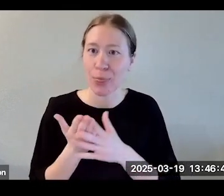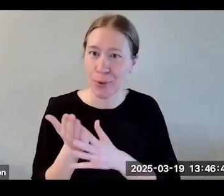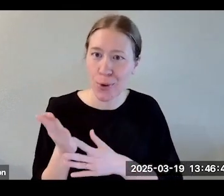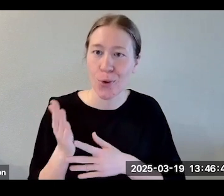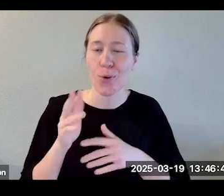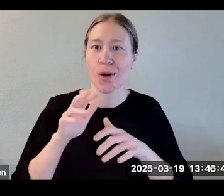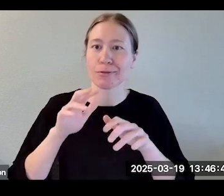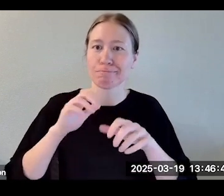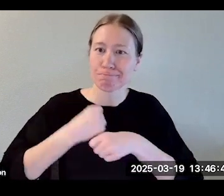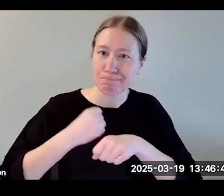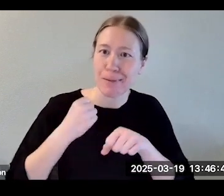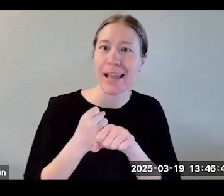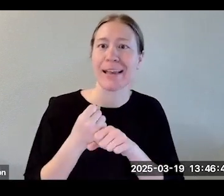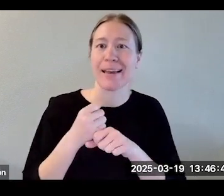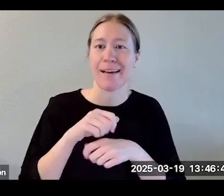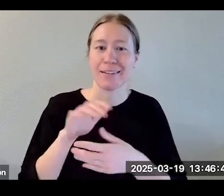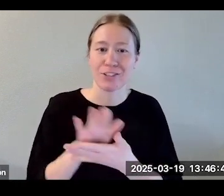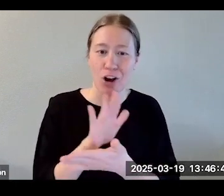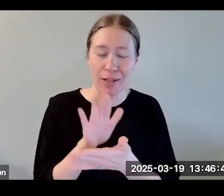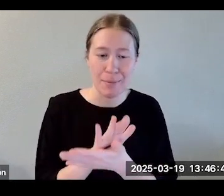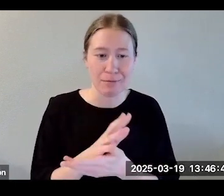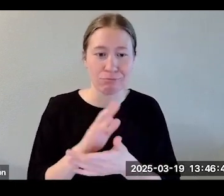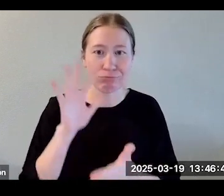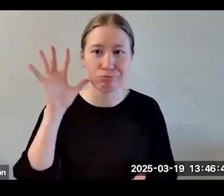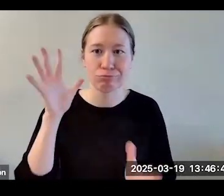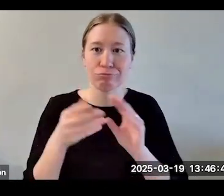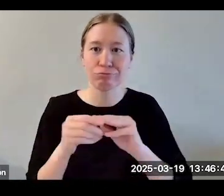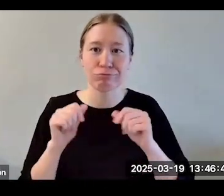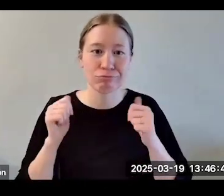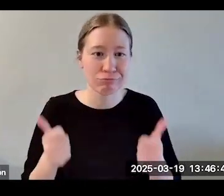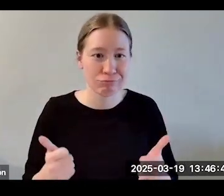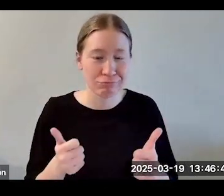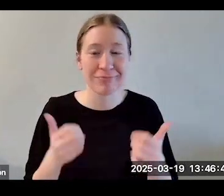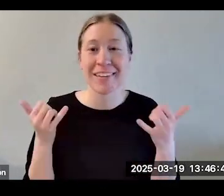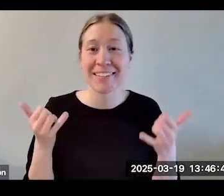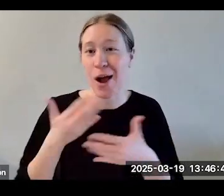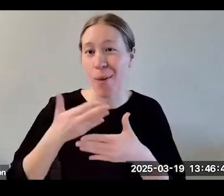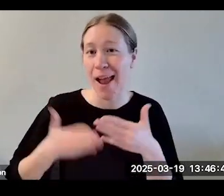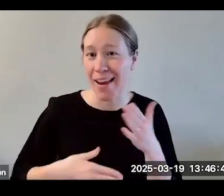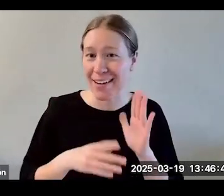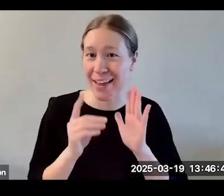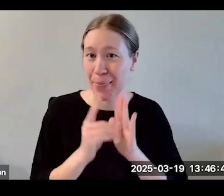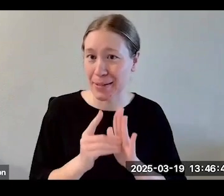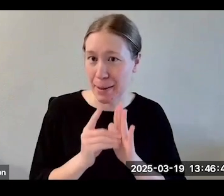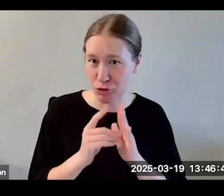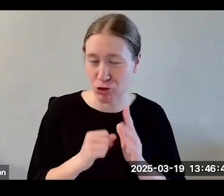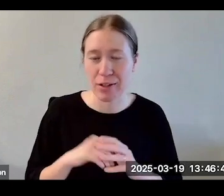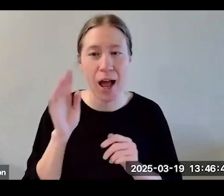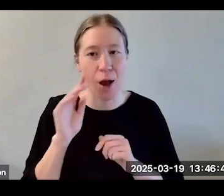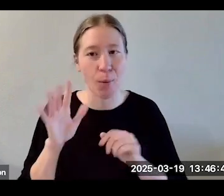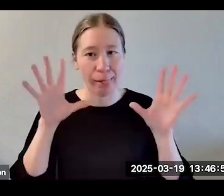So at this point, that kind of ends the demo section. I'm gonna go back over to my slides.